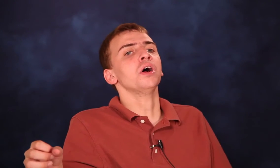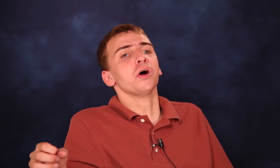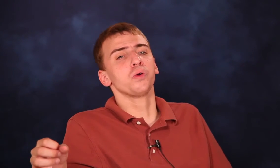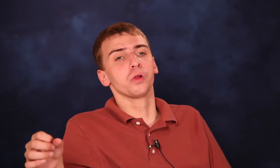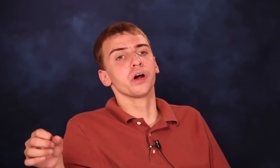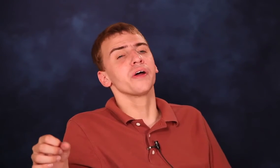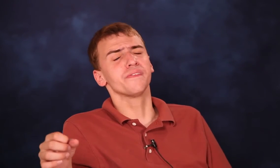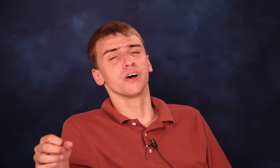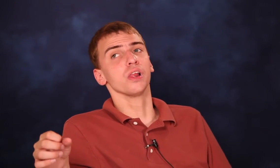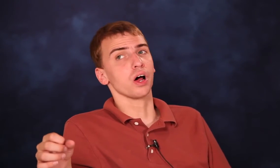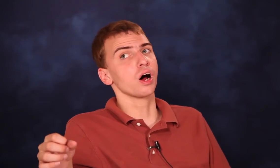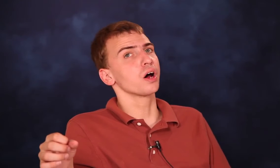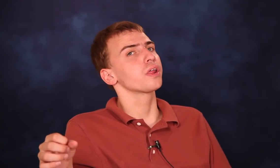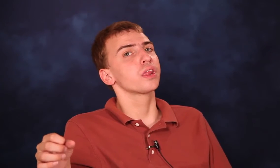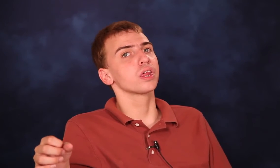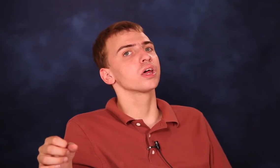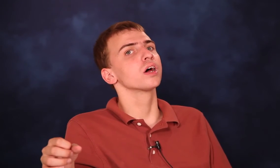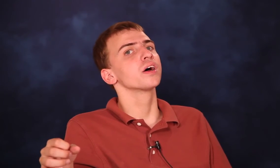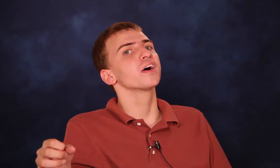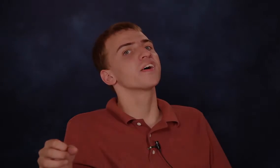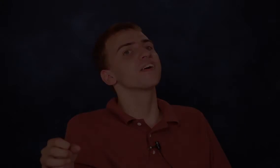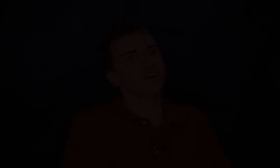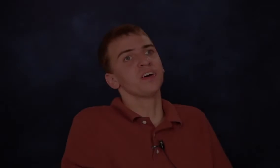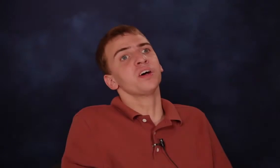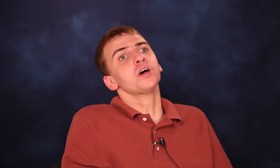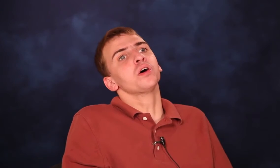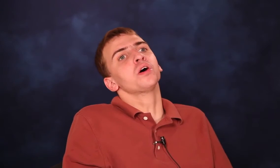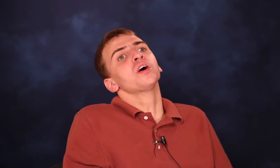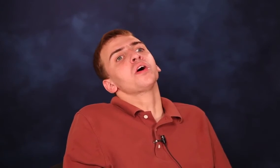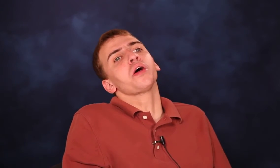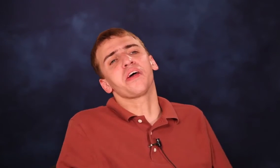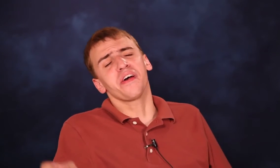under the HIPAA laws.